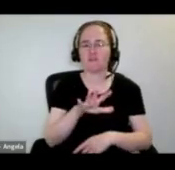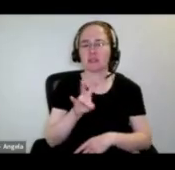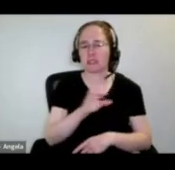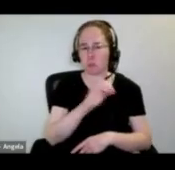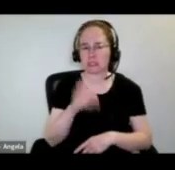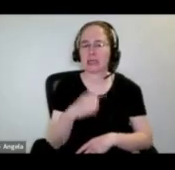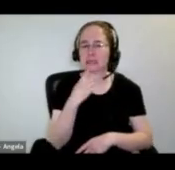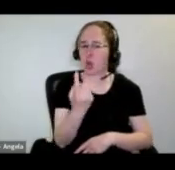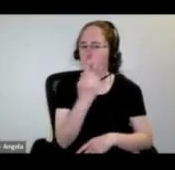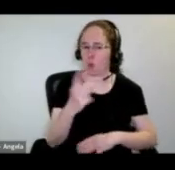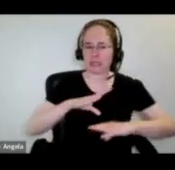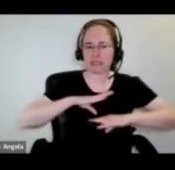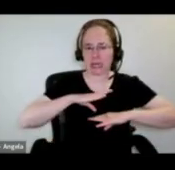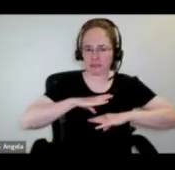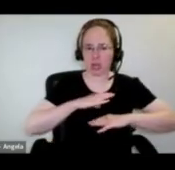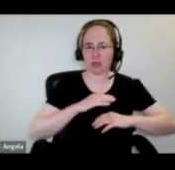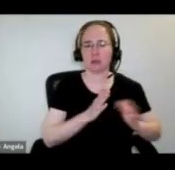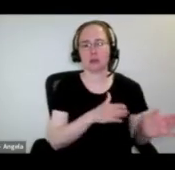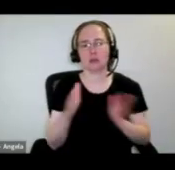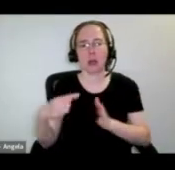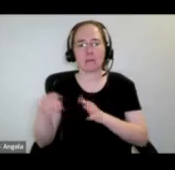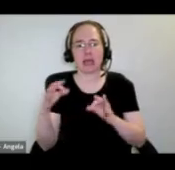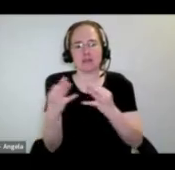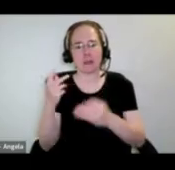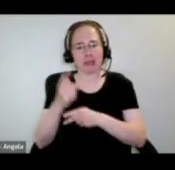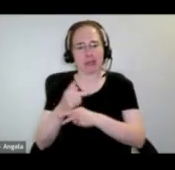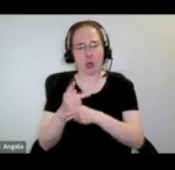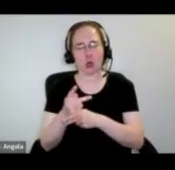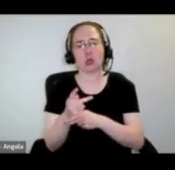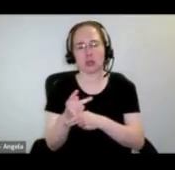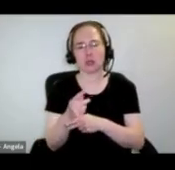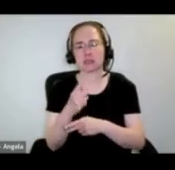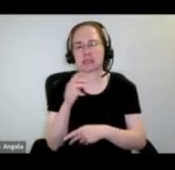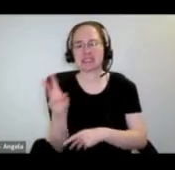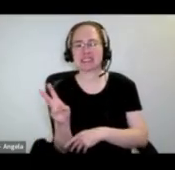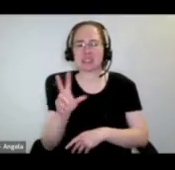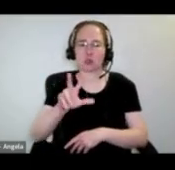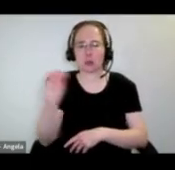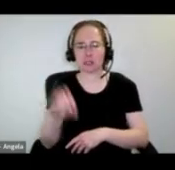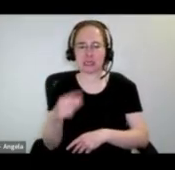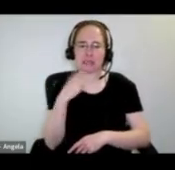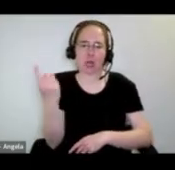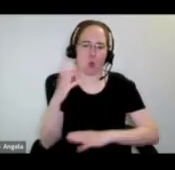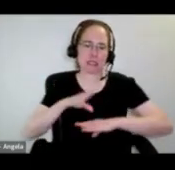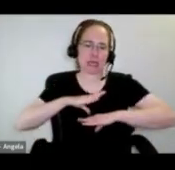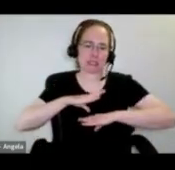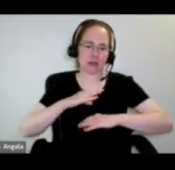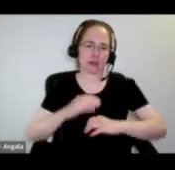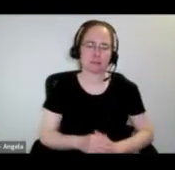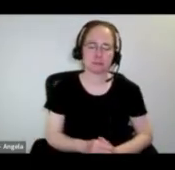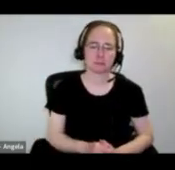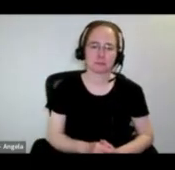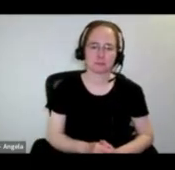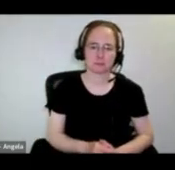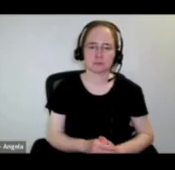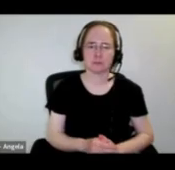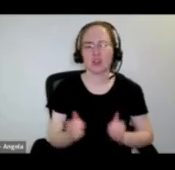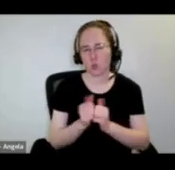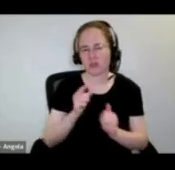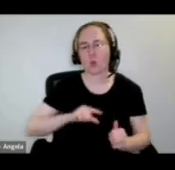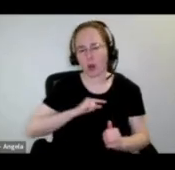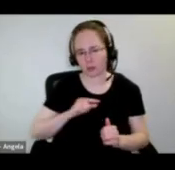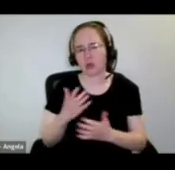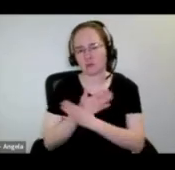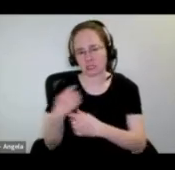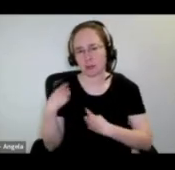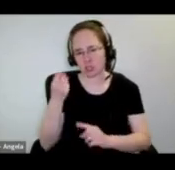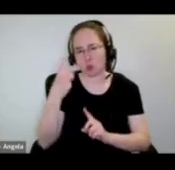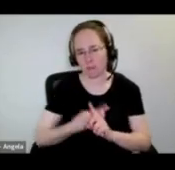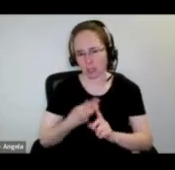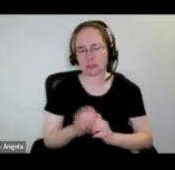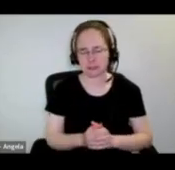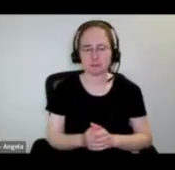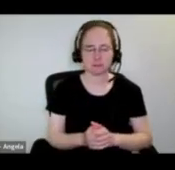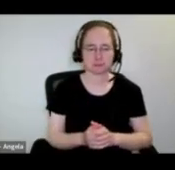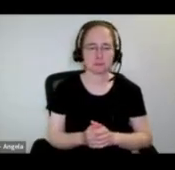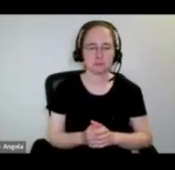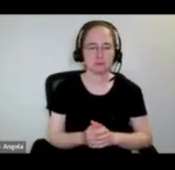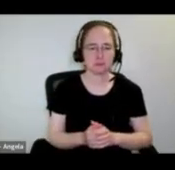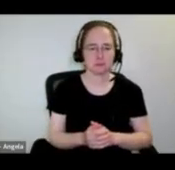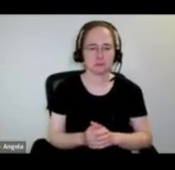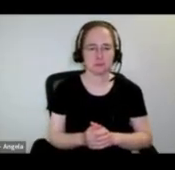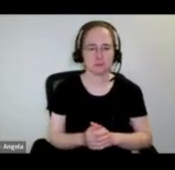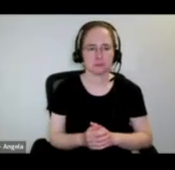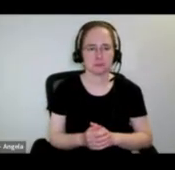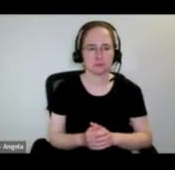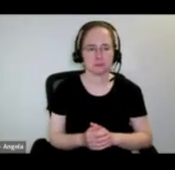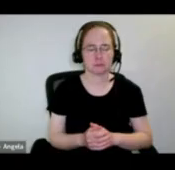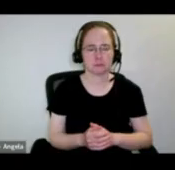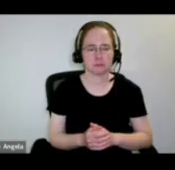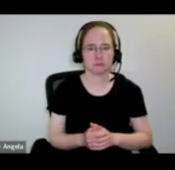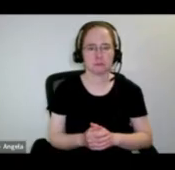Laura Vegas: Those without paid family caregivers, 57% said that they were always satisfied, while those with paid family caregivers, 63% said that they were always satisfied with the quality of the respite in the past 12 months.